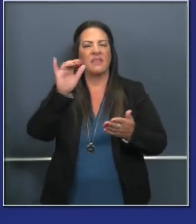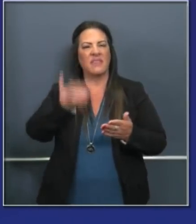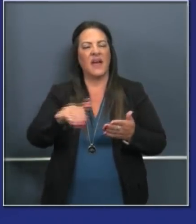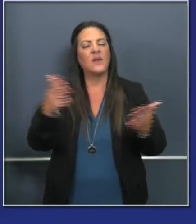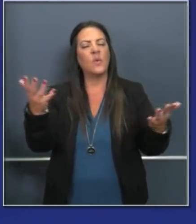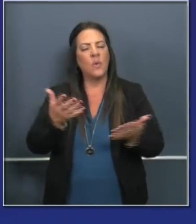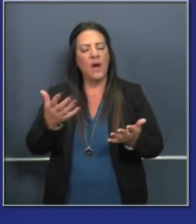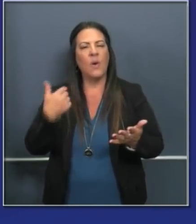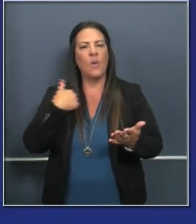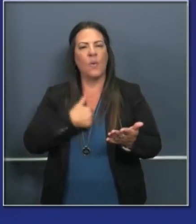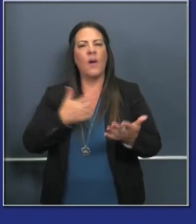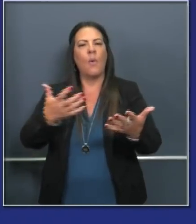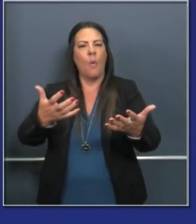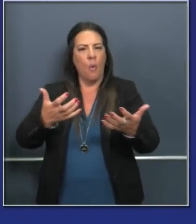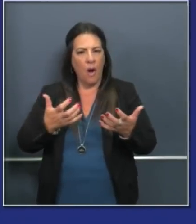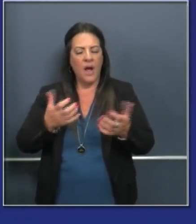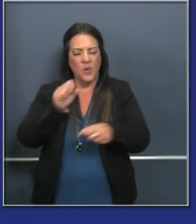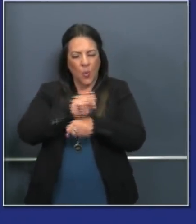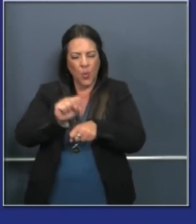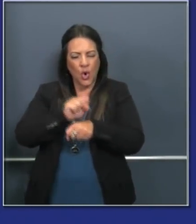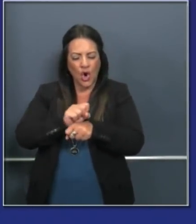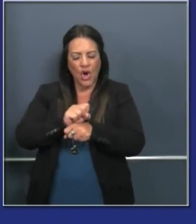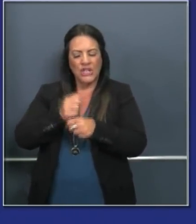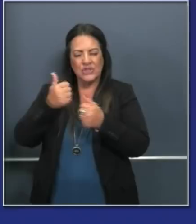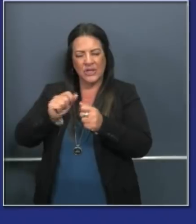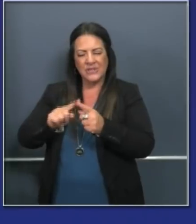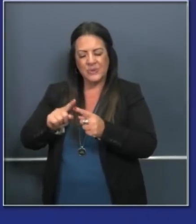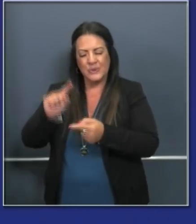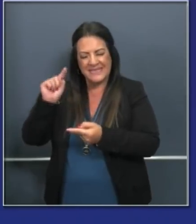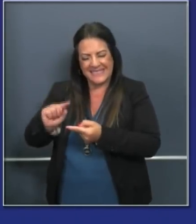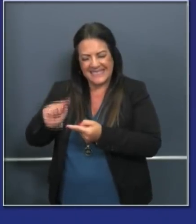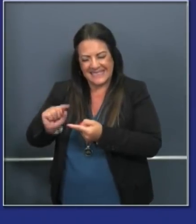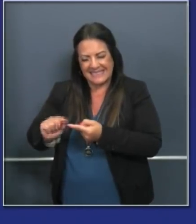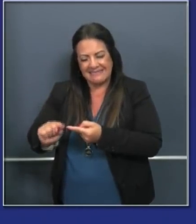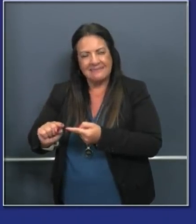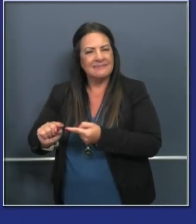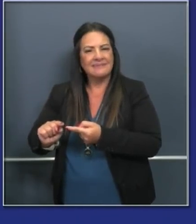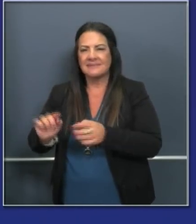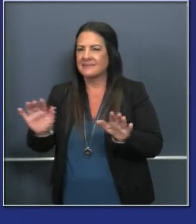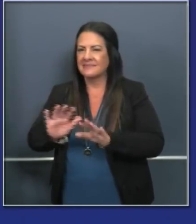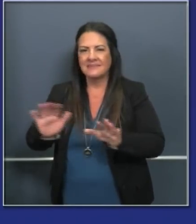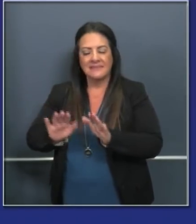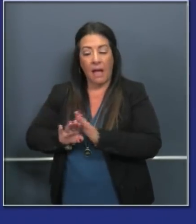HIGH. STEEP ALMOST HOCKEY STICK ALIKE ARC UP THAT IS